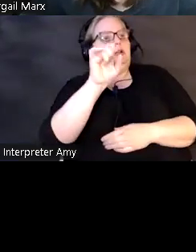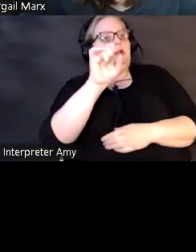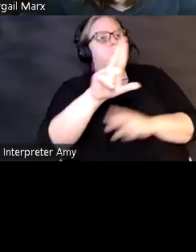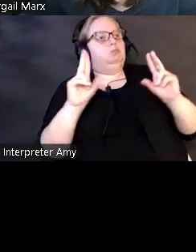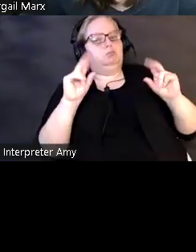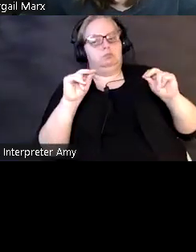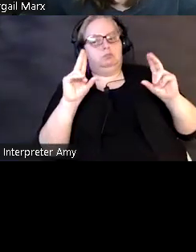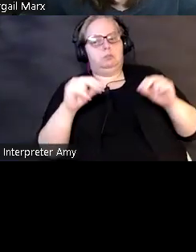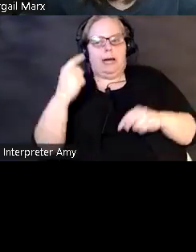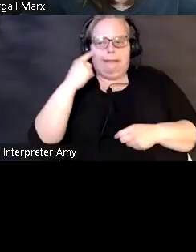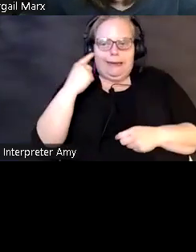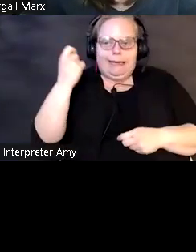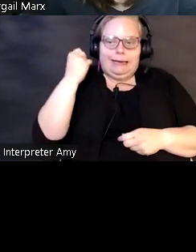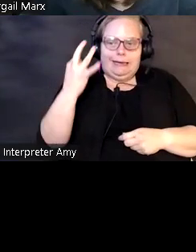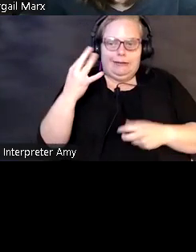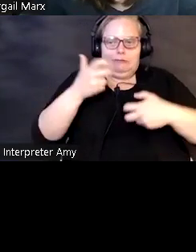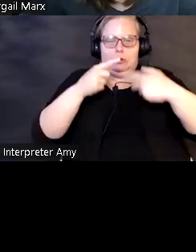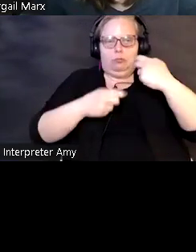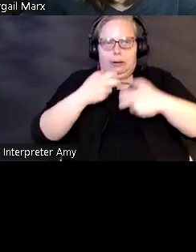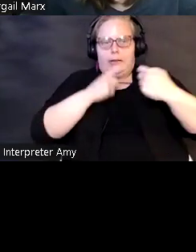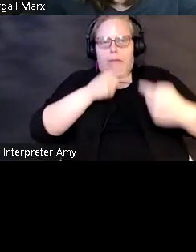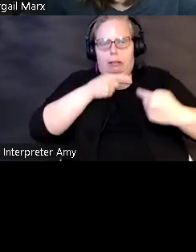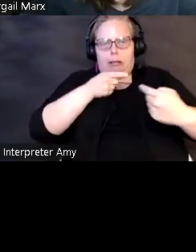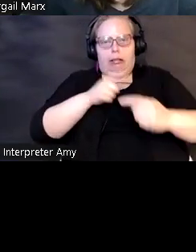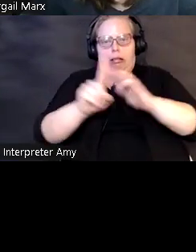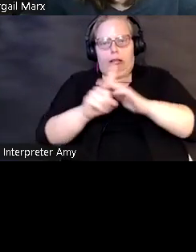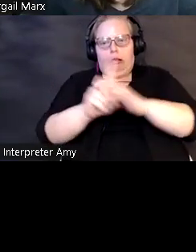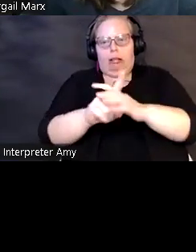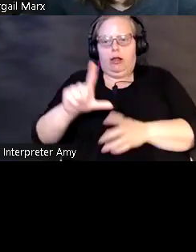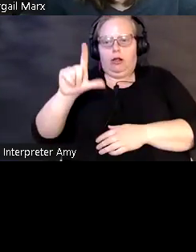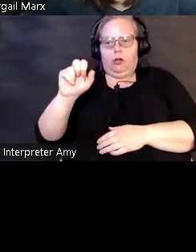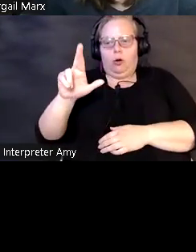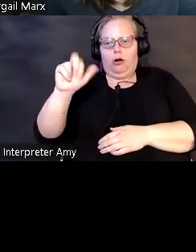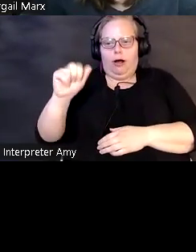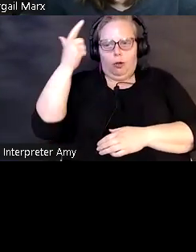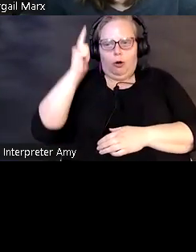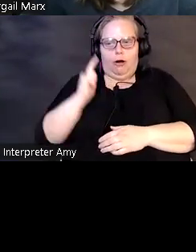you're really having a lot of issues, Laura is a wealth of information and can kind of direct you